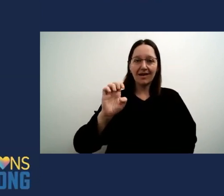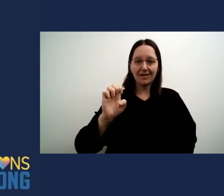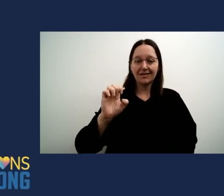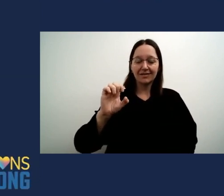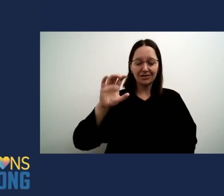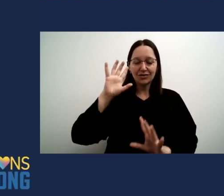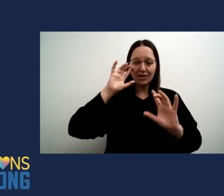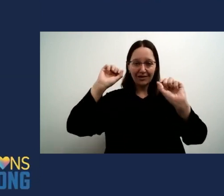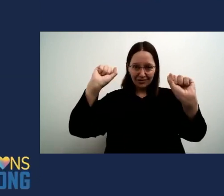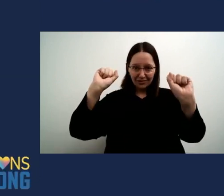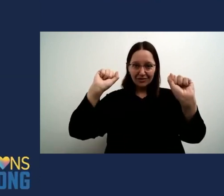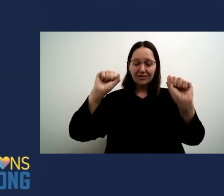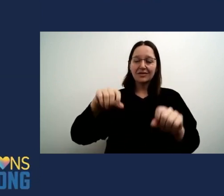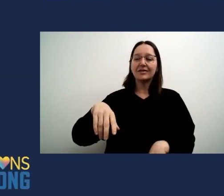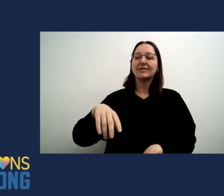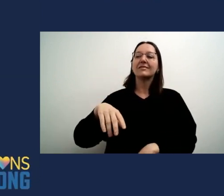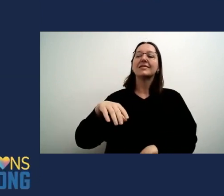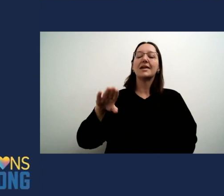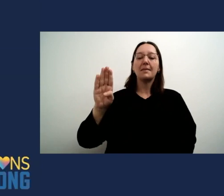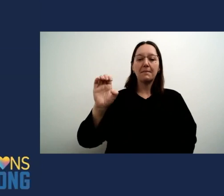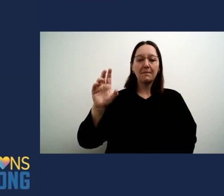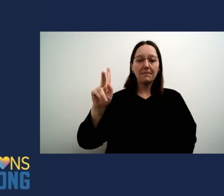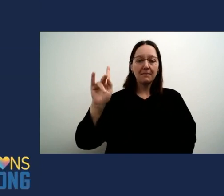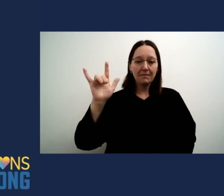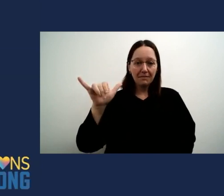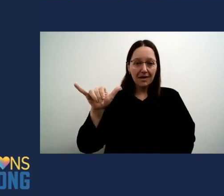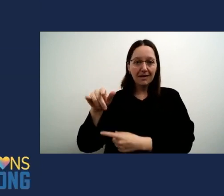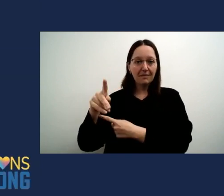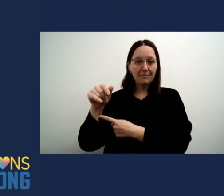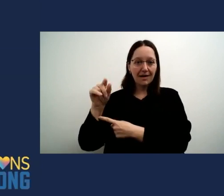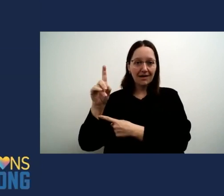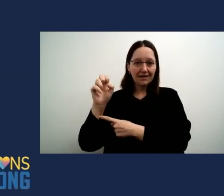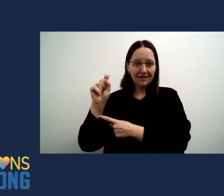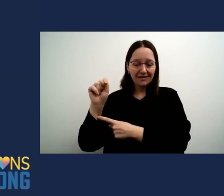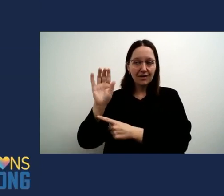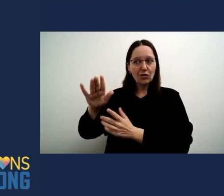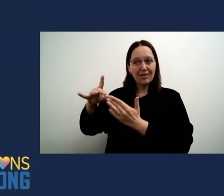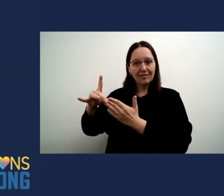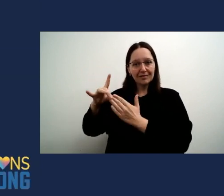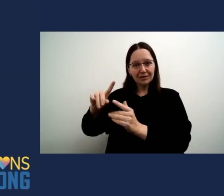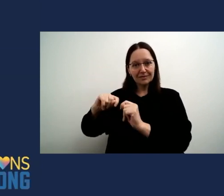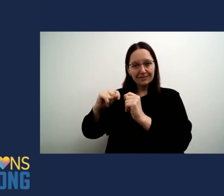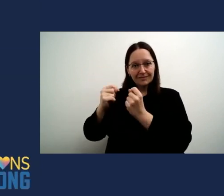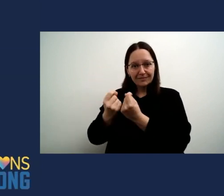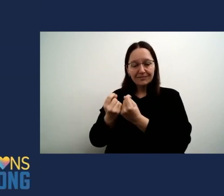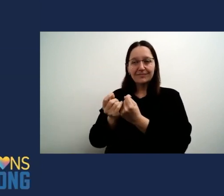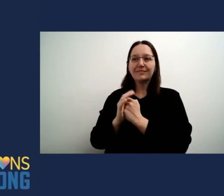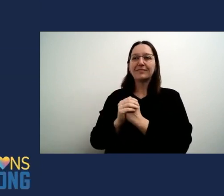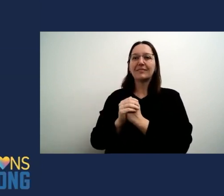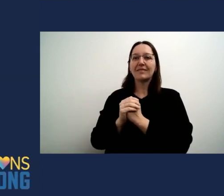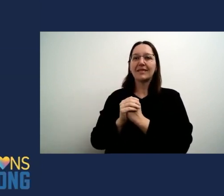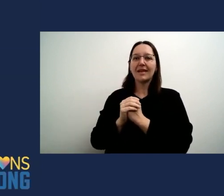discrimination. Our discussion this morning will first focus on islamophobia. Learning more about this form of hate will